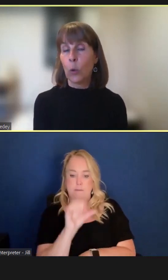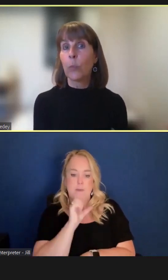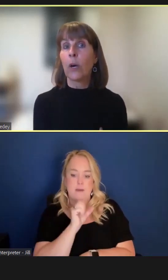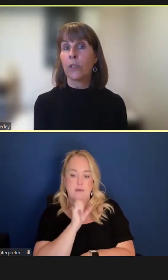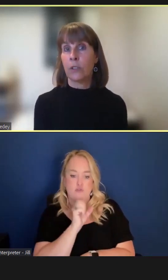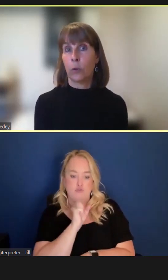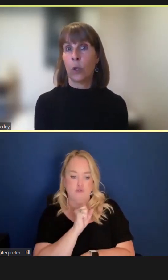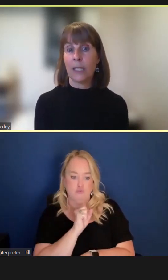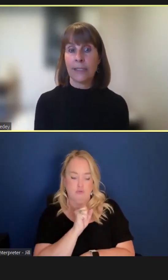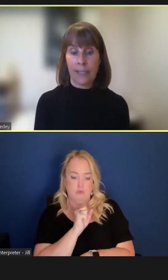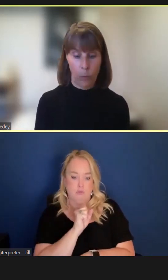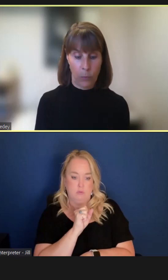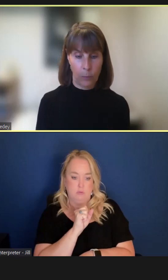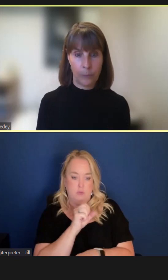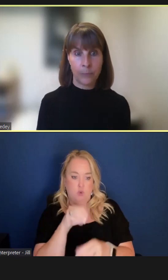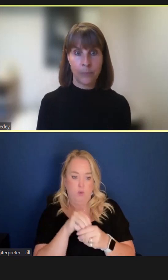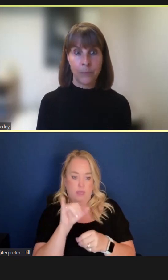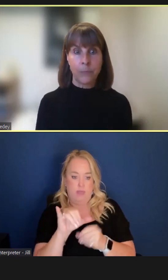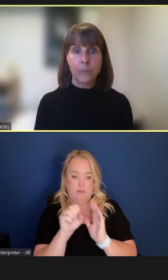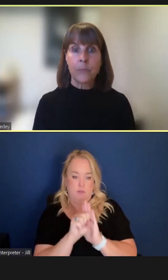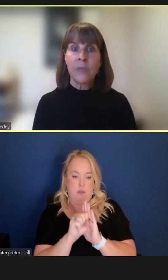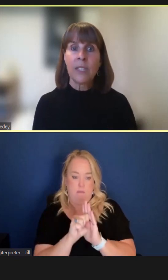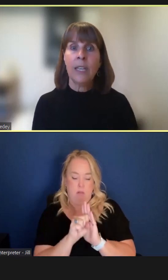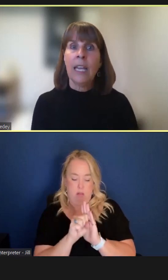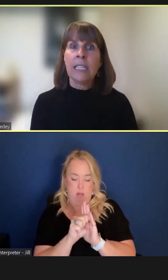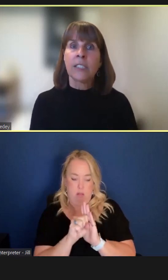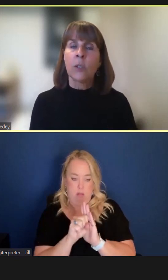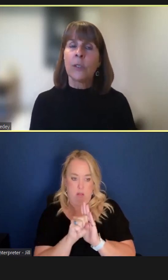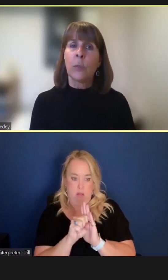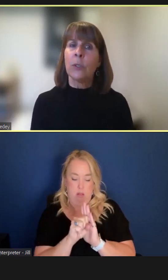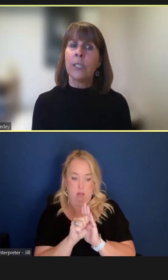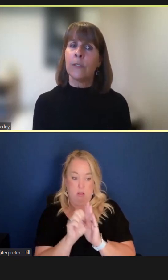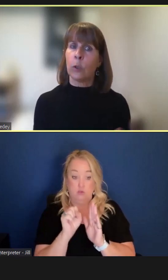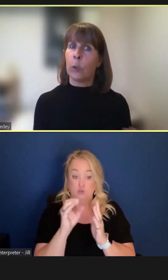part of the norming sample so the beauty of the normative